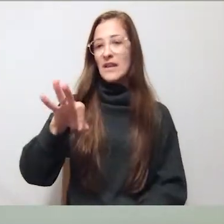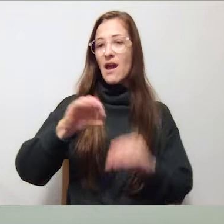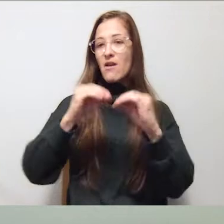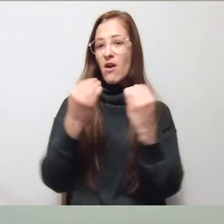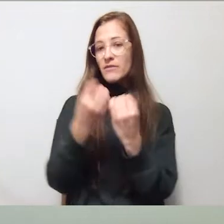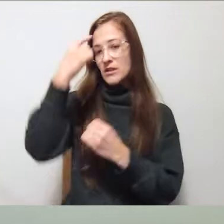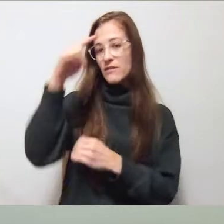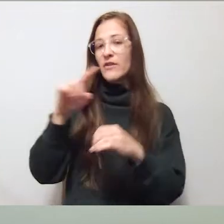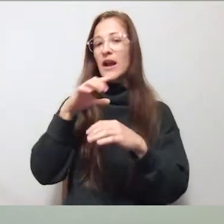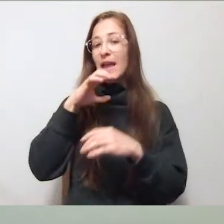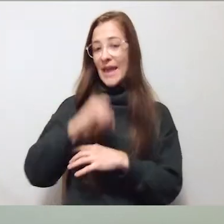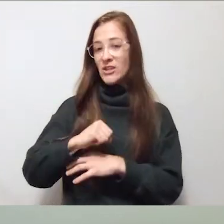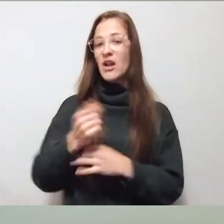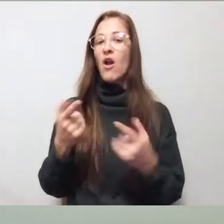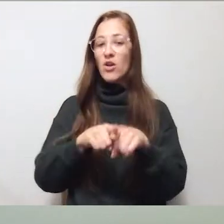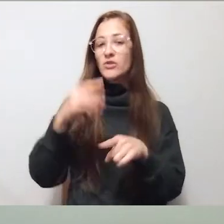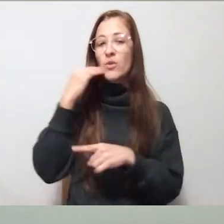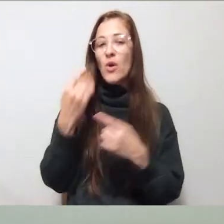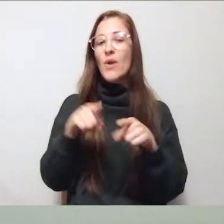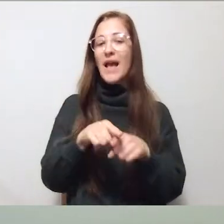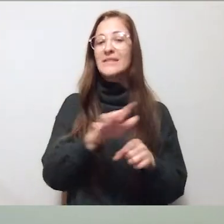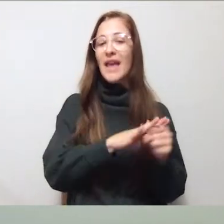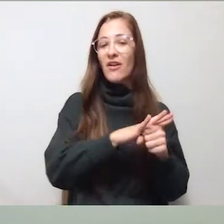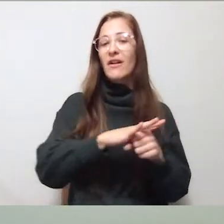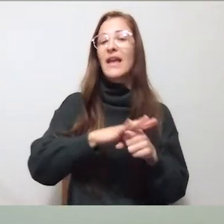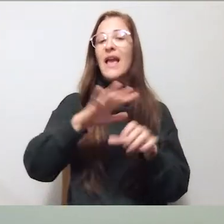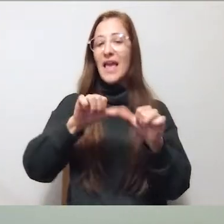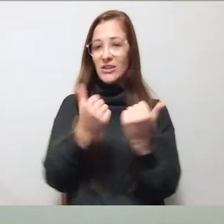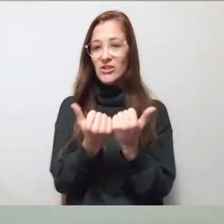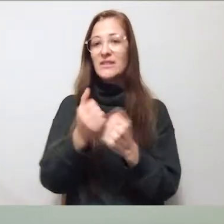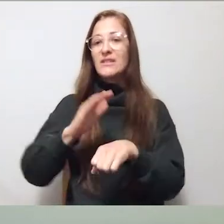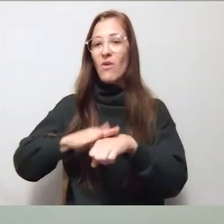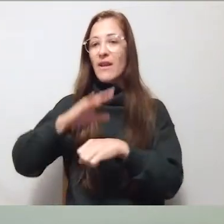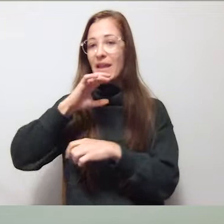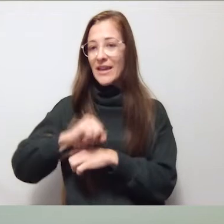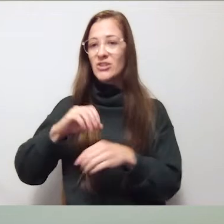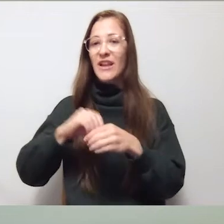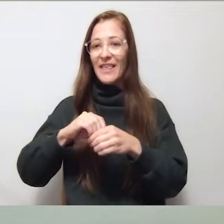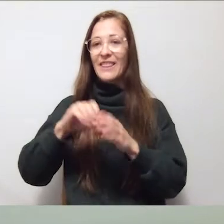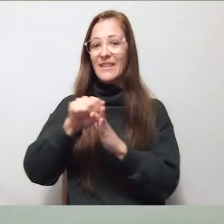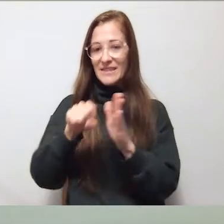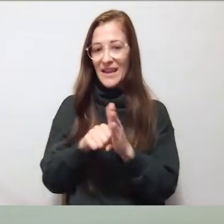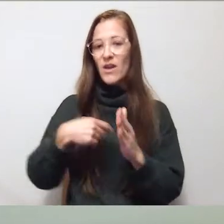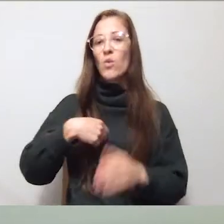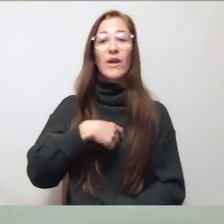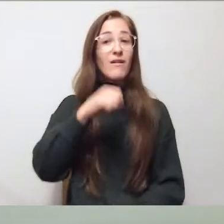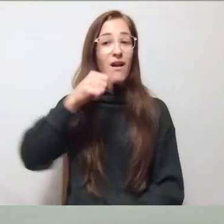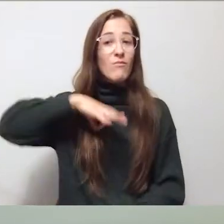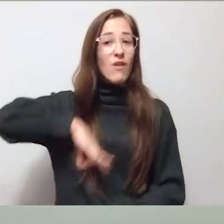also known as Area Agencies on Aging in the State. We are a not-for-profit membership organization, and so we do a variety of different things